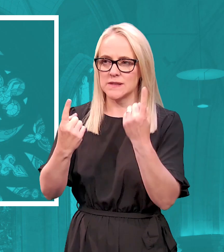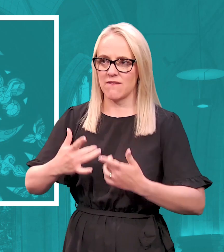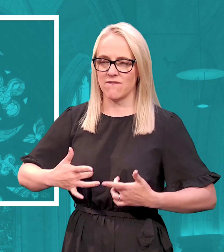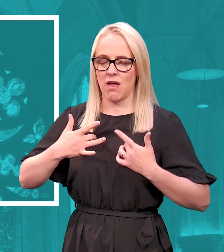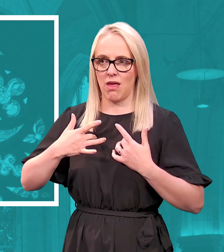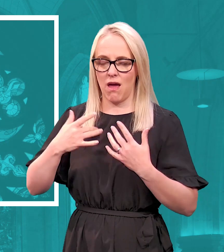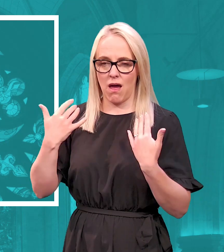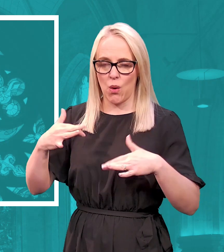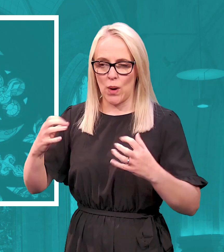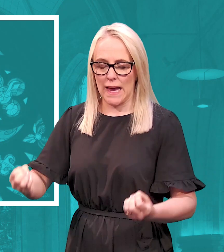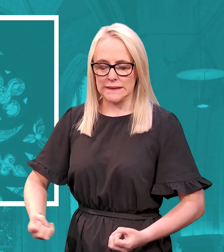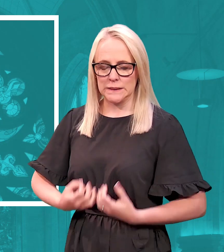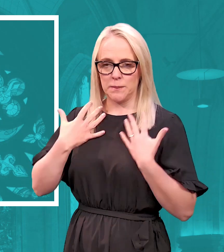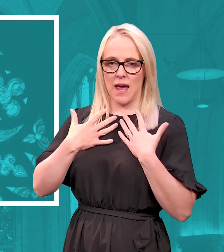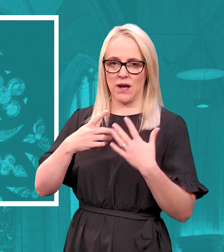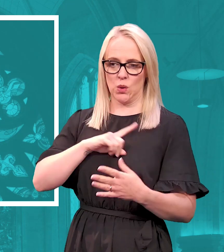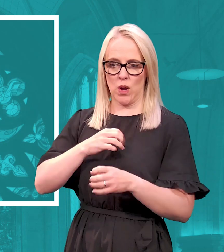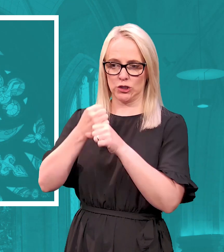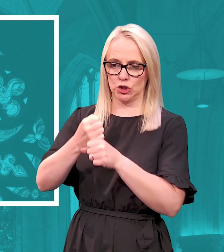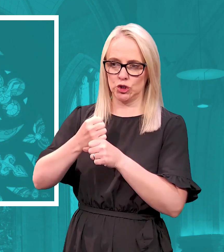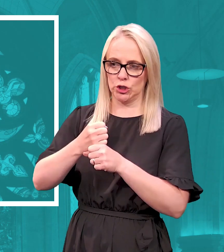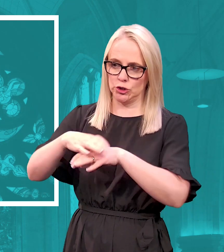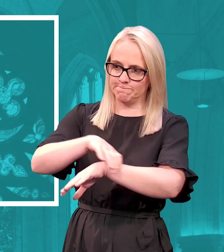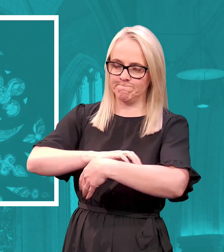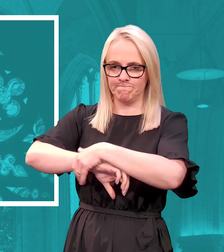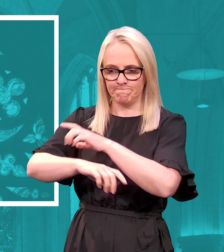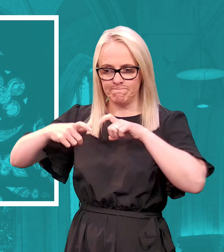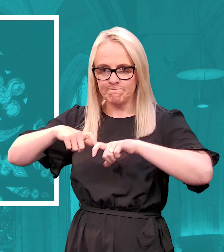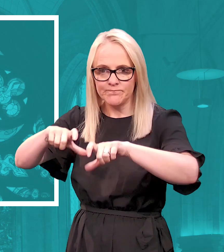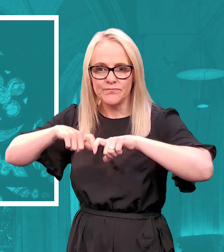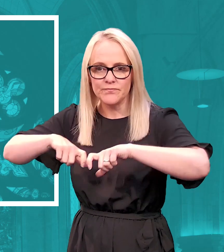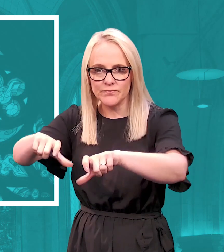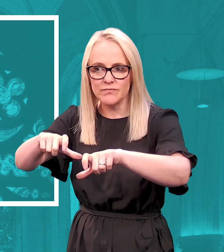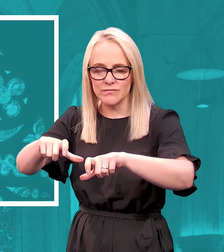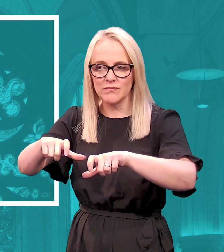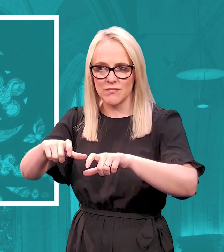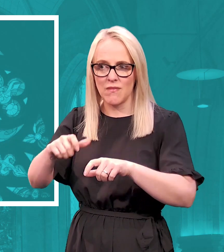by the way the church has kept going, even under the restrictions we faced.